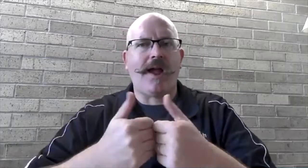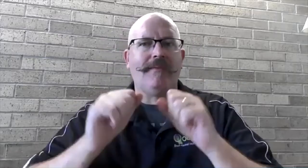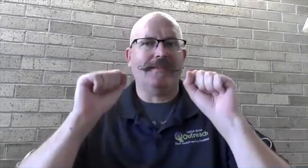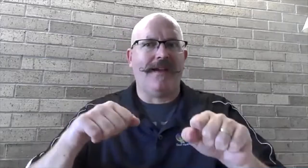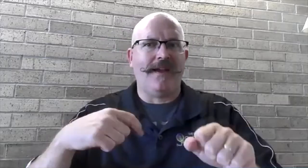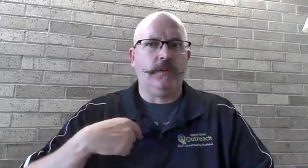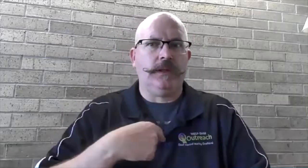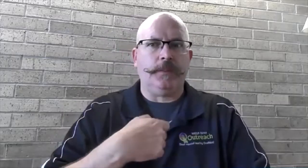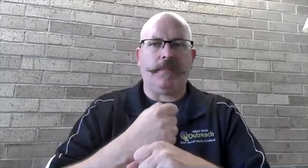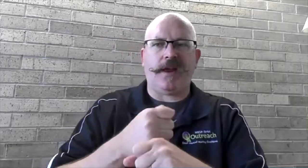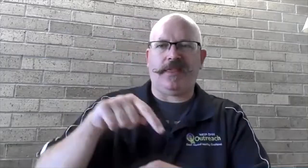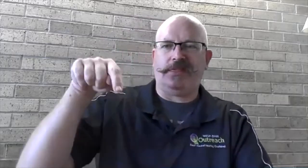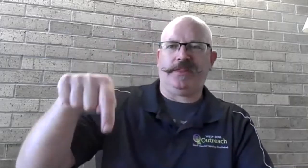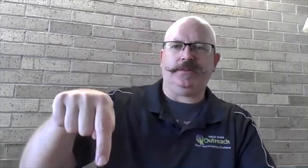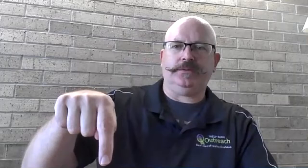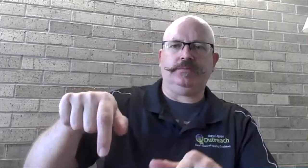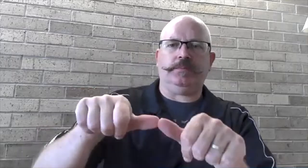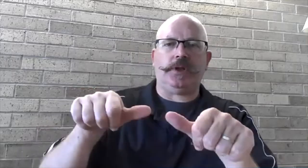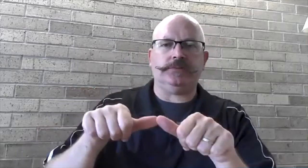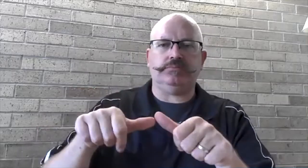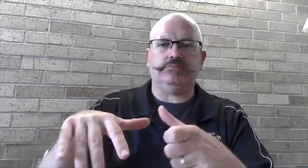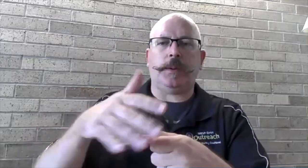That's one of the reasons that we're here in the first place